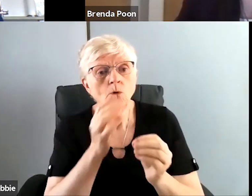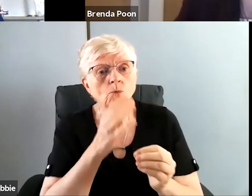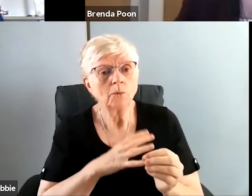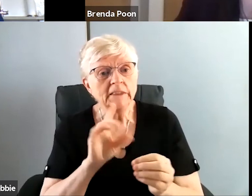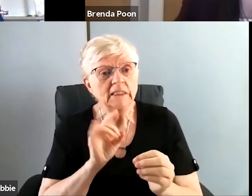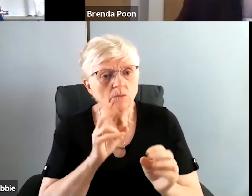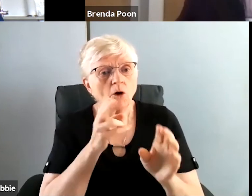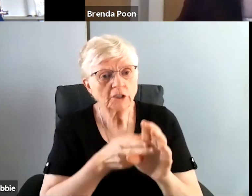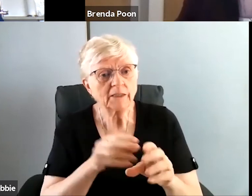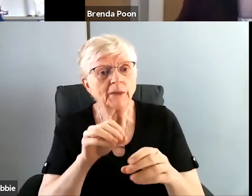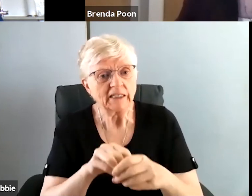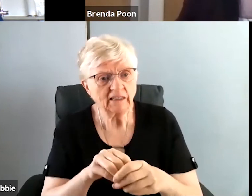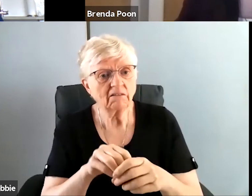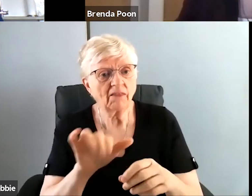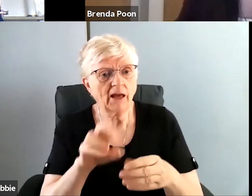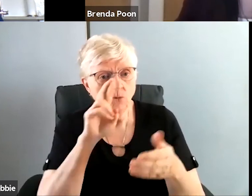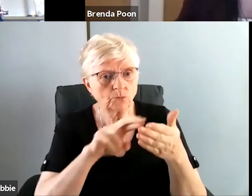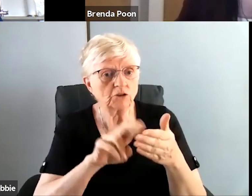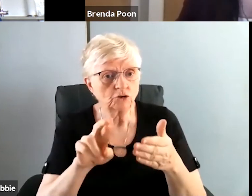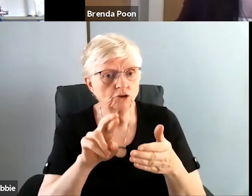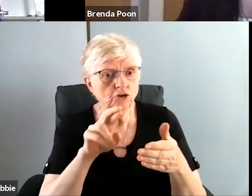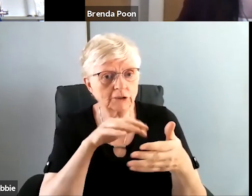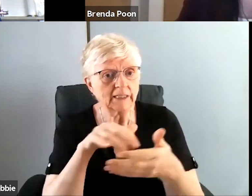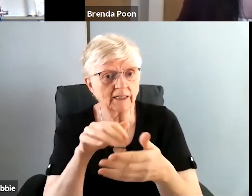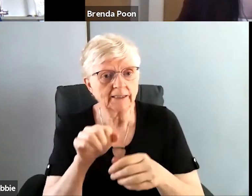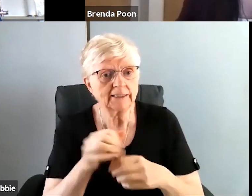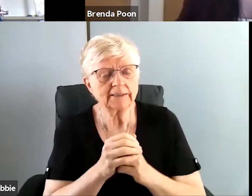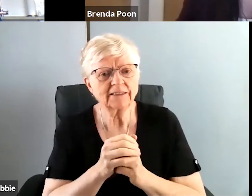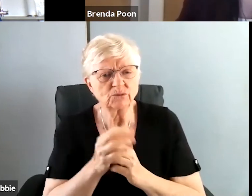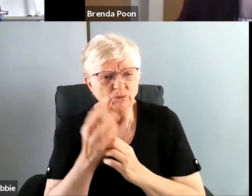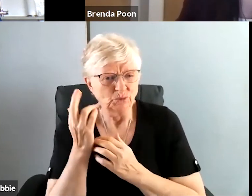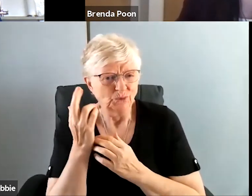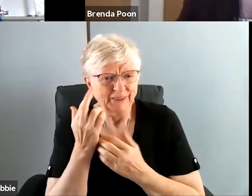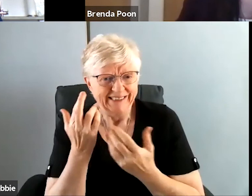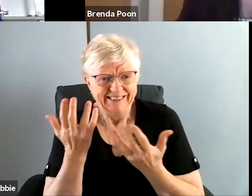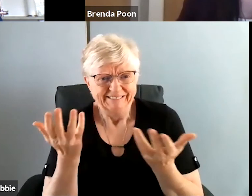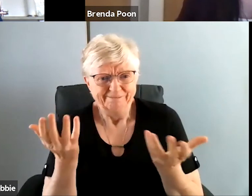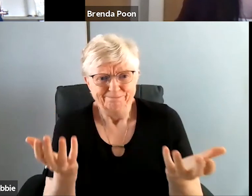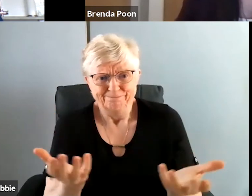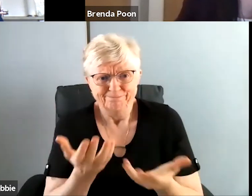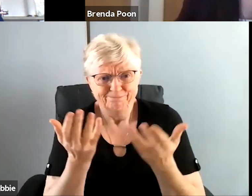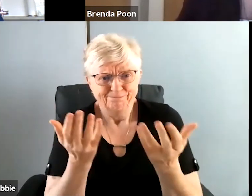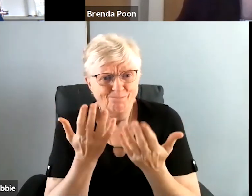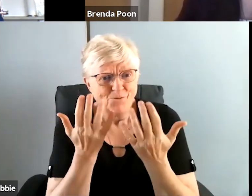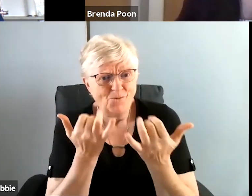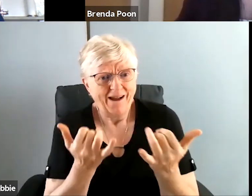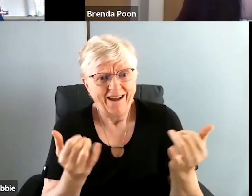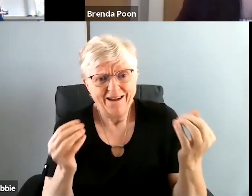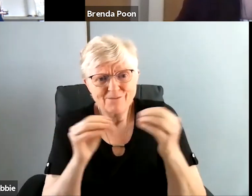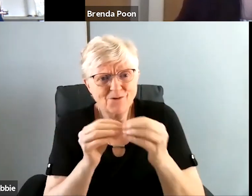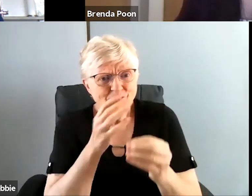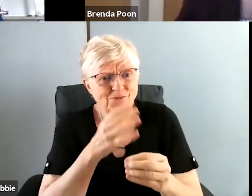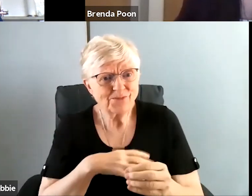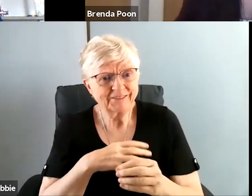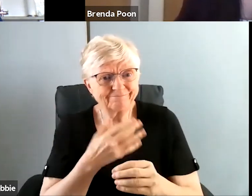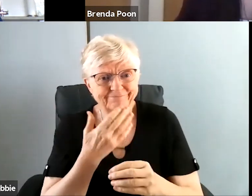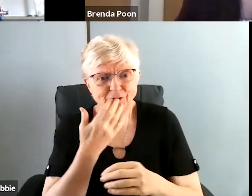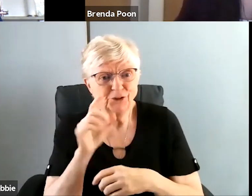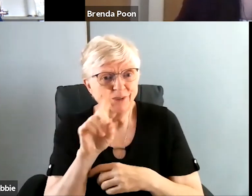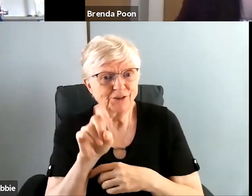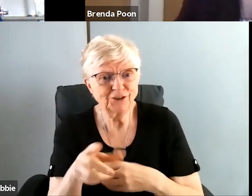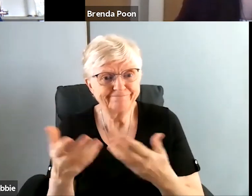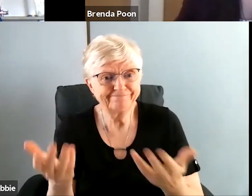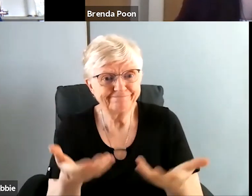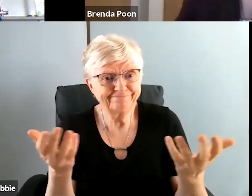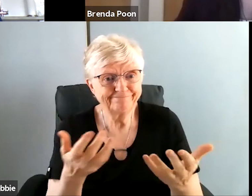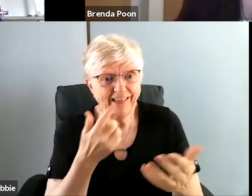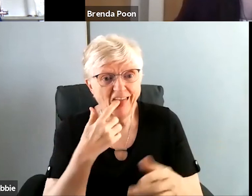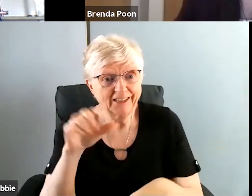PARTICIPATING THAN MEN.